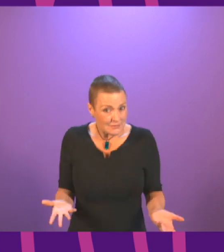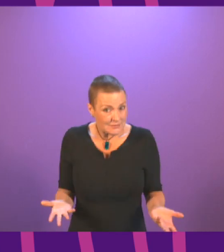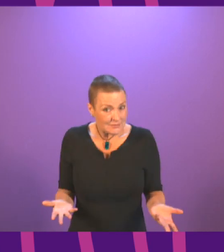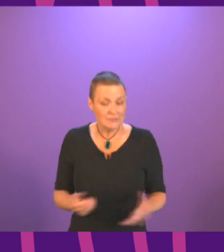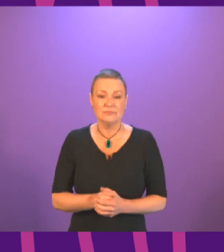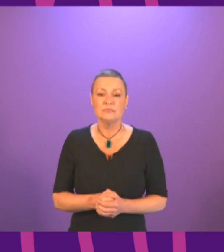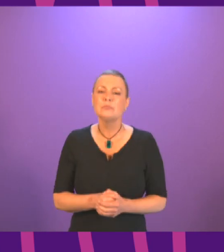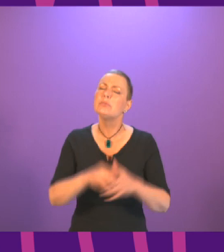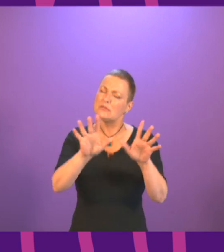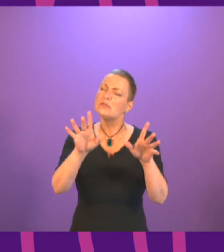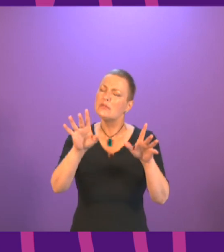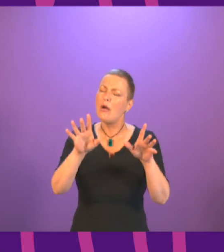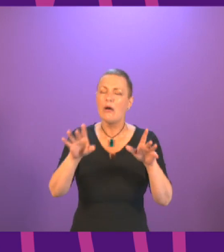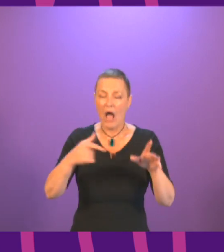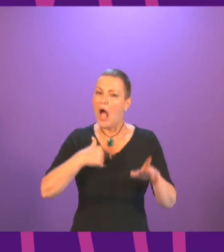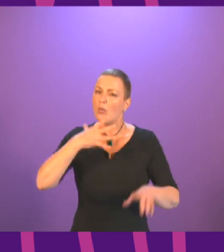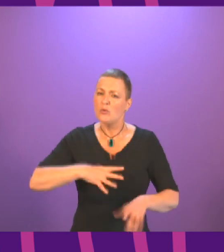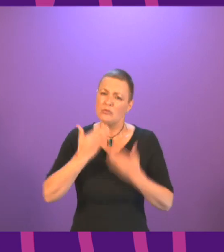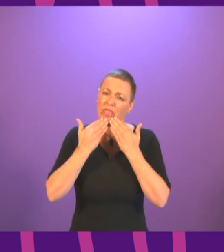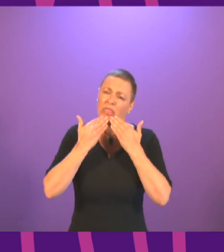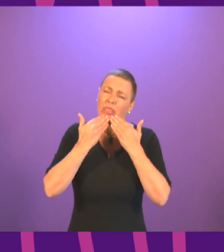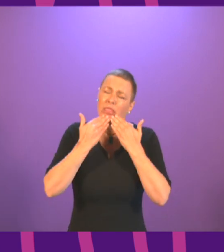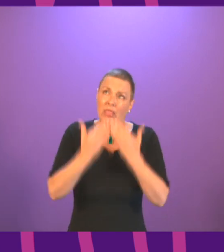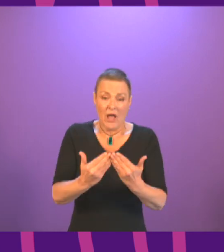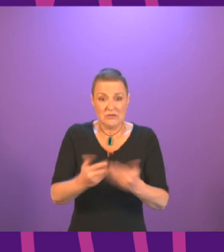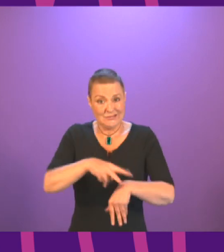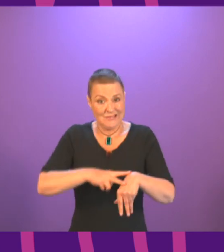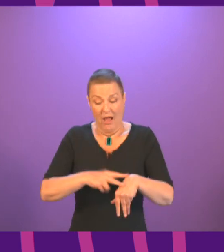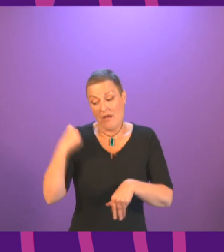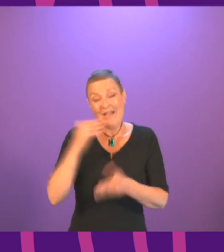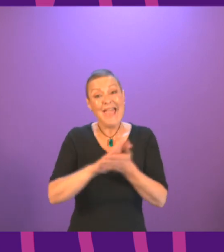I take the opportunity to thank staff at Hairmyres. Investigations into what happened last week